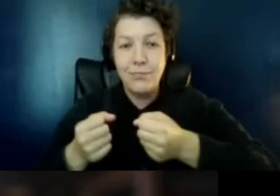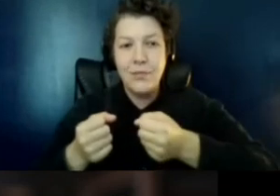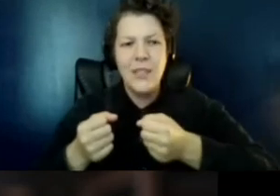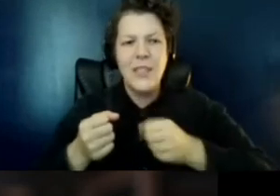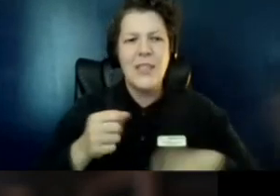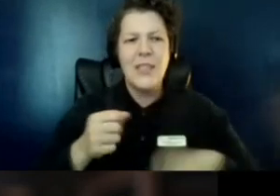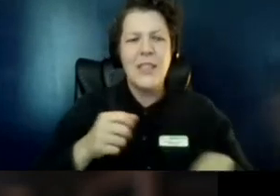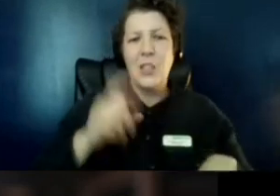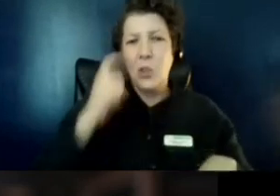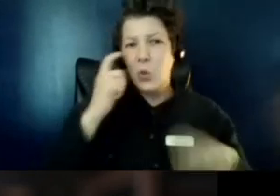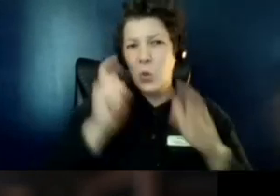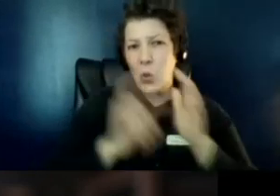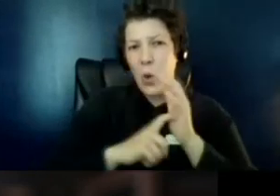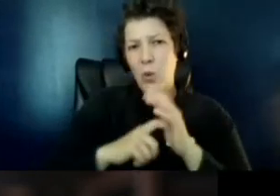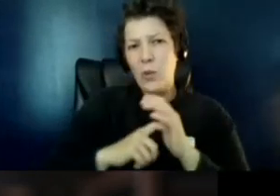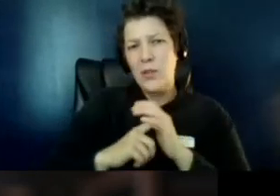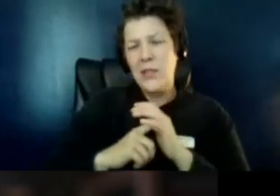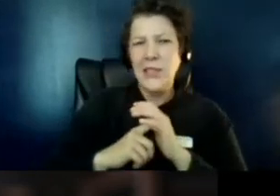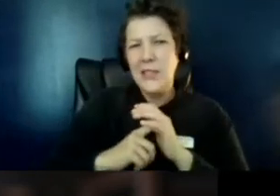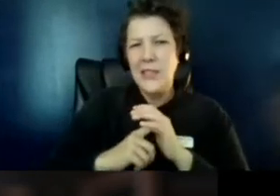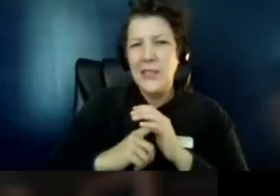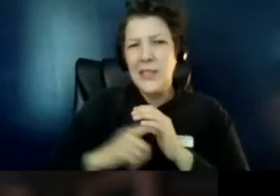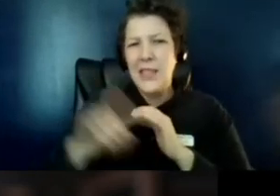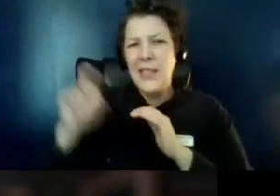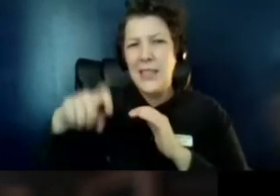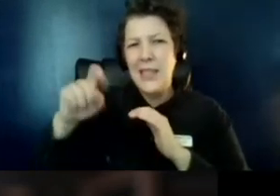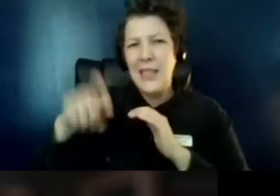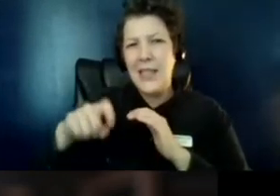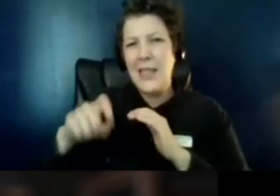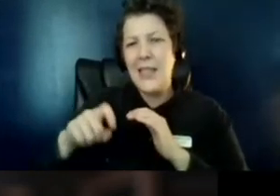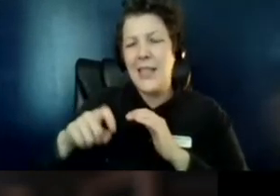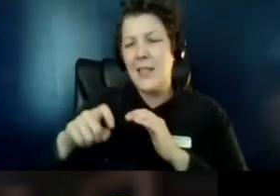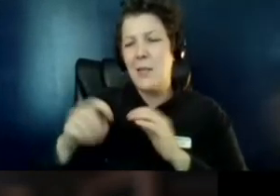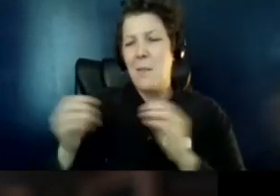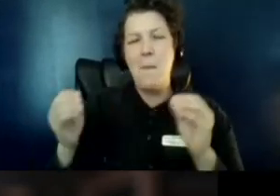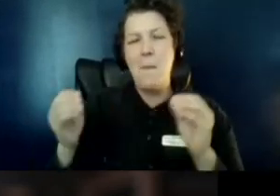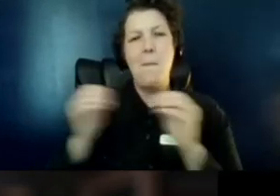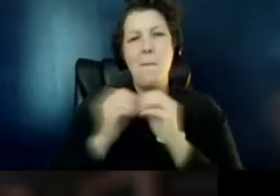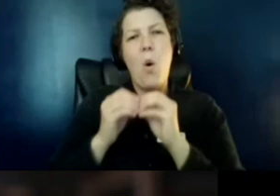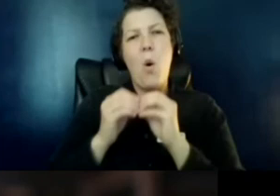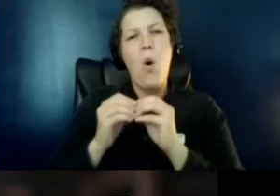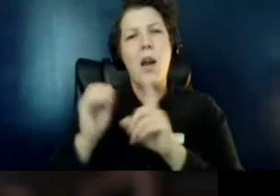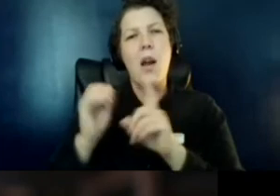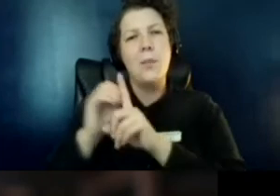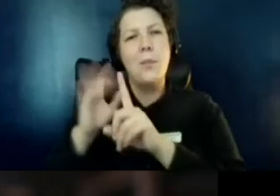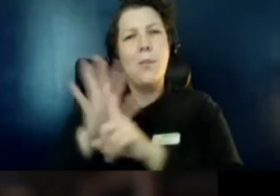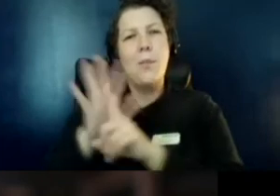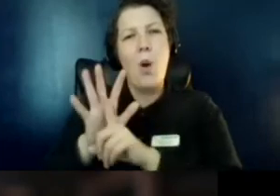move should be getting exposed to those folks. But our second move should be finding people